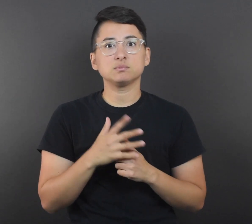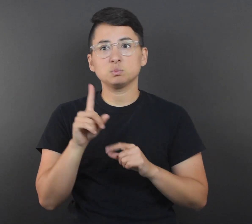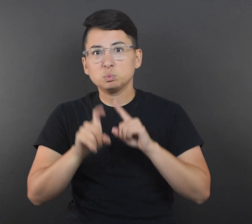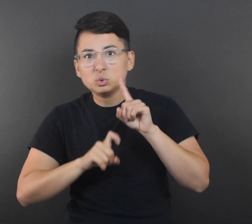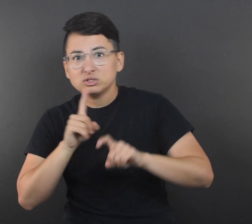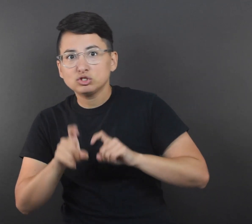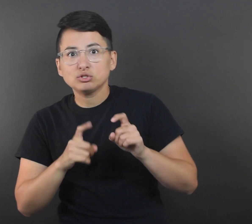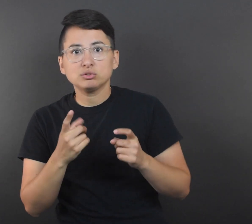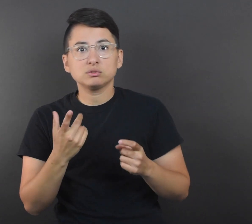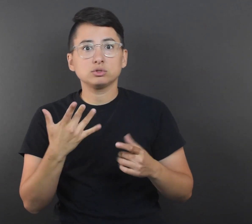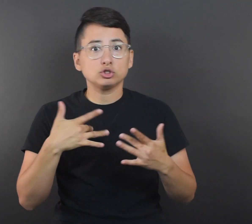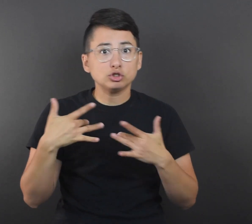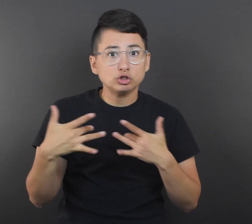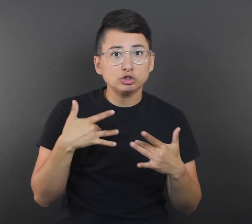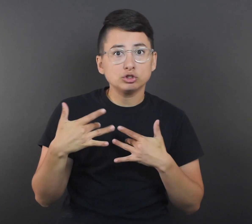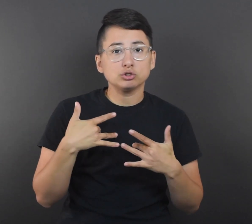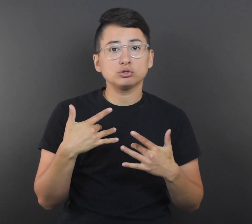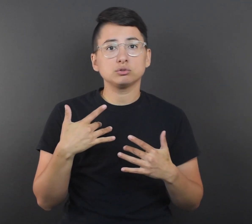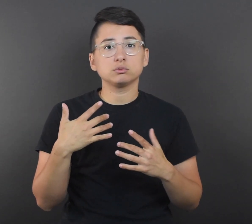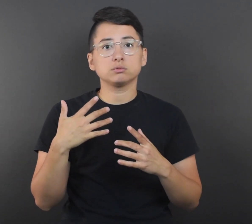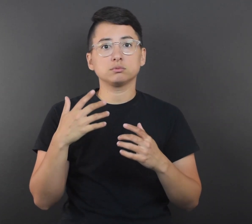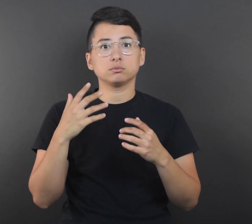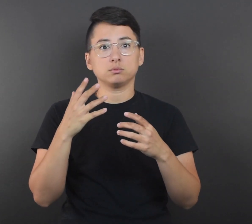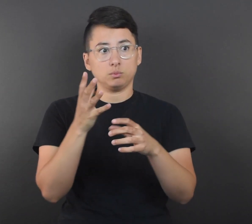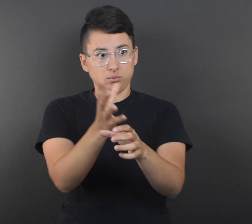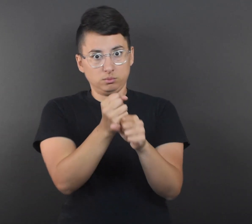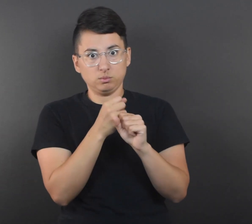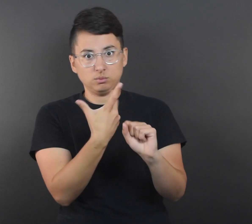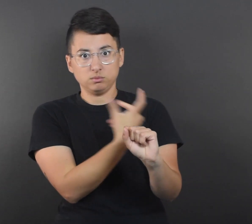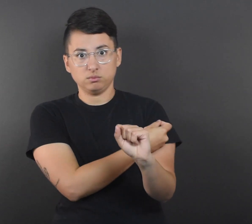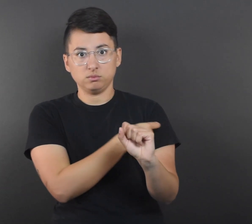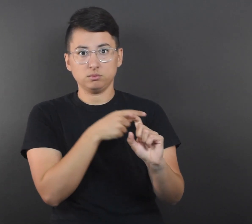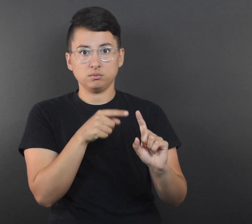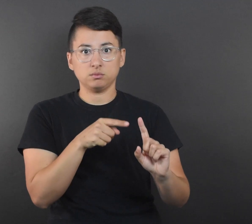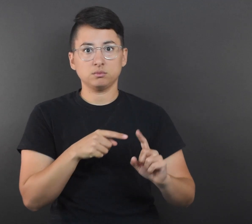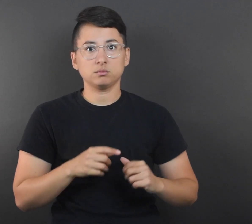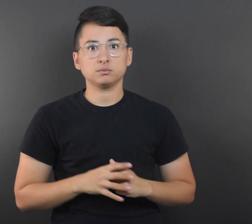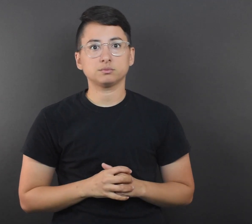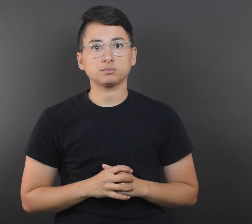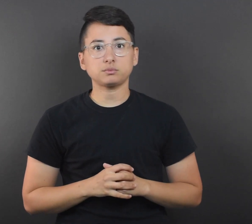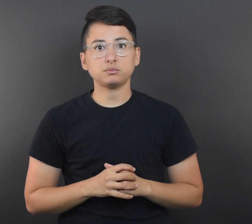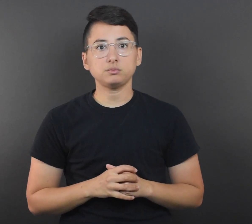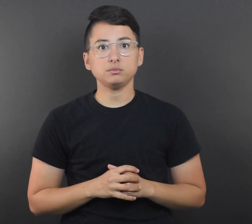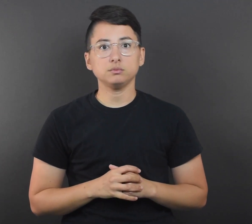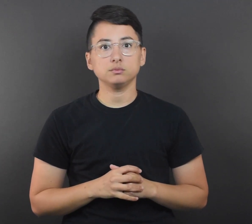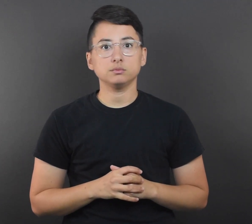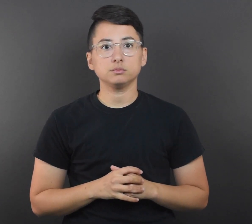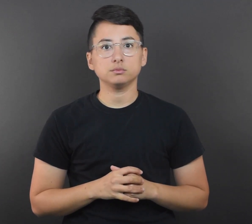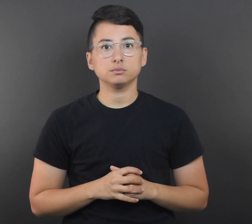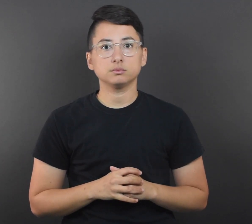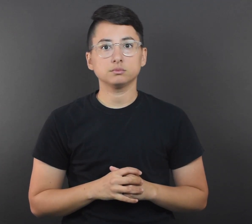Questions and concerns surrounding vaccines are particularly prevalent in Minnesota’s communities of color,